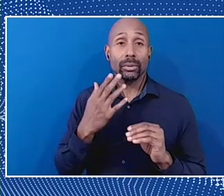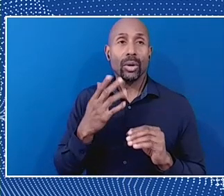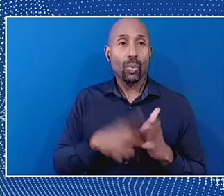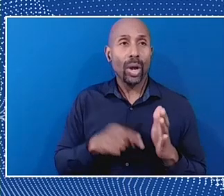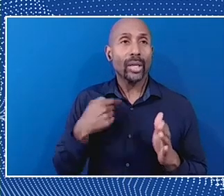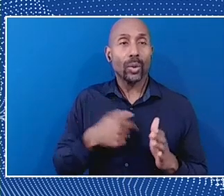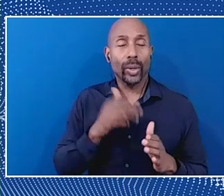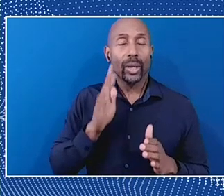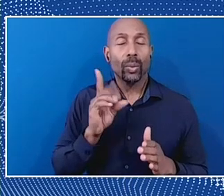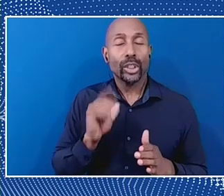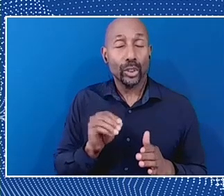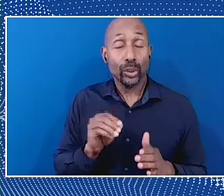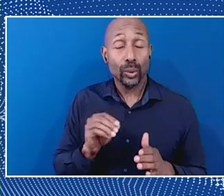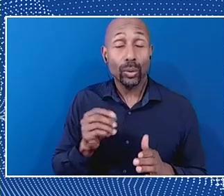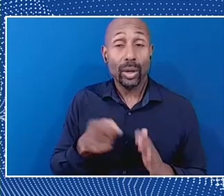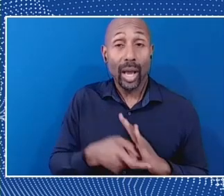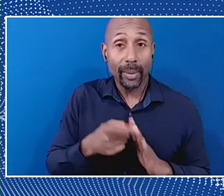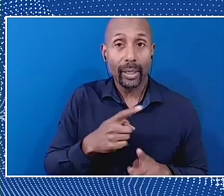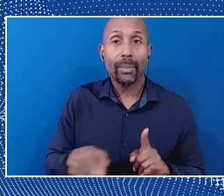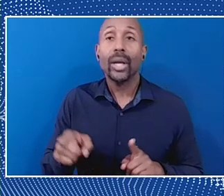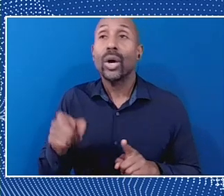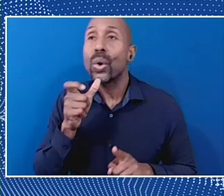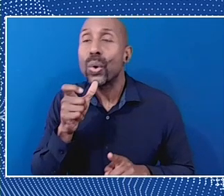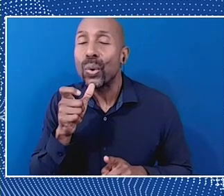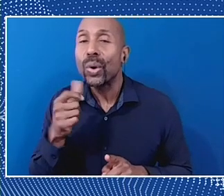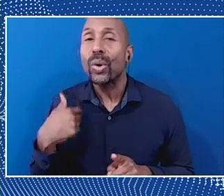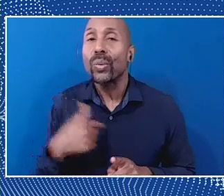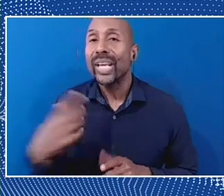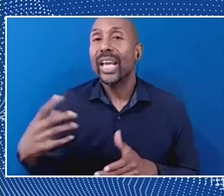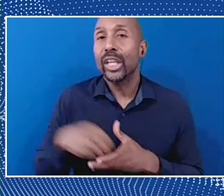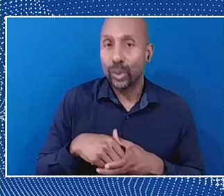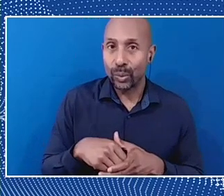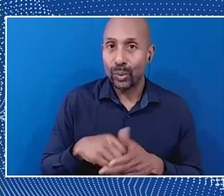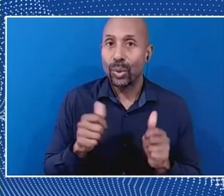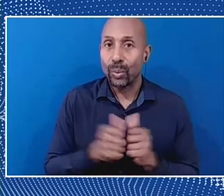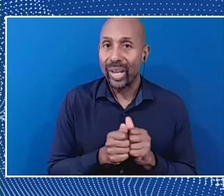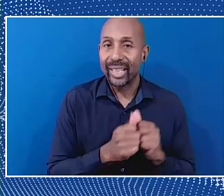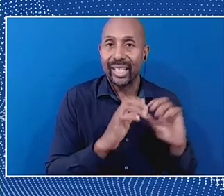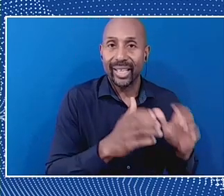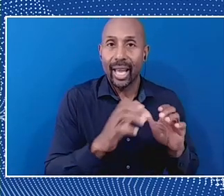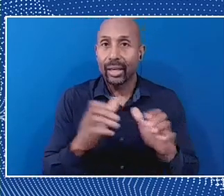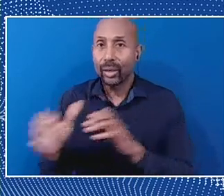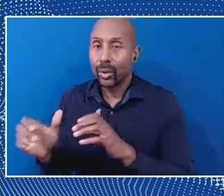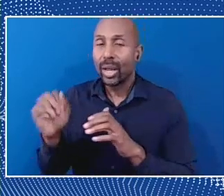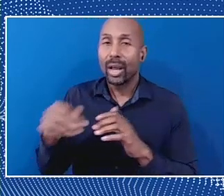in those categories of hardship. So again, implore the Department to really think about how to expand these different